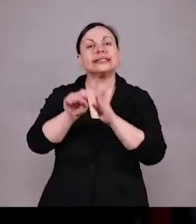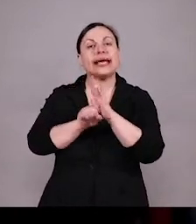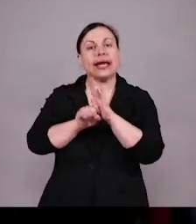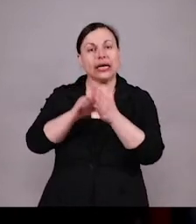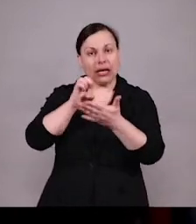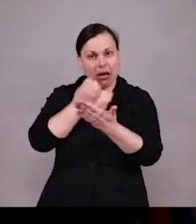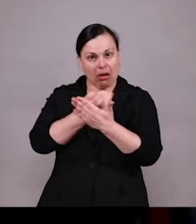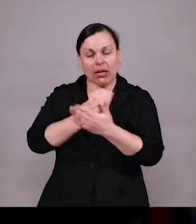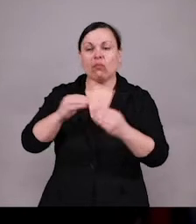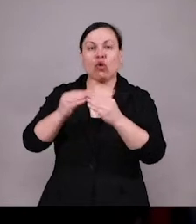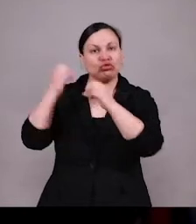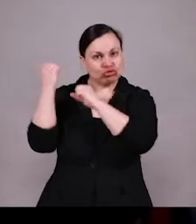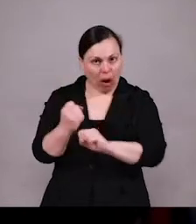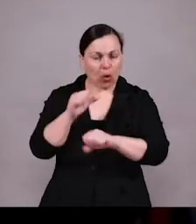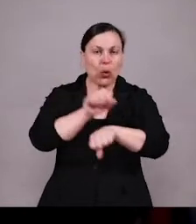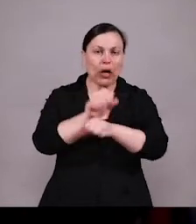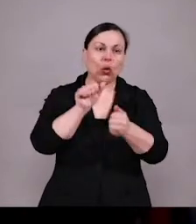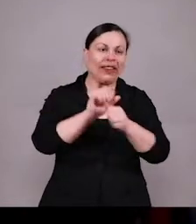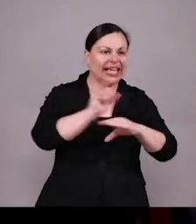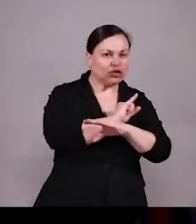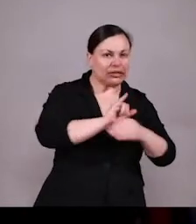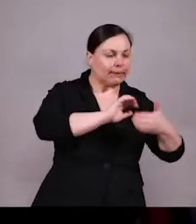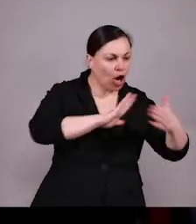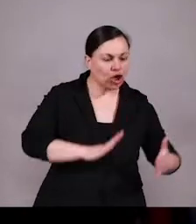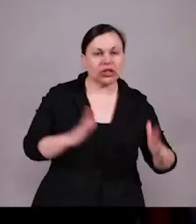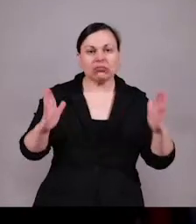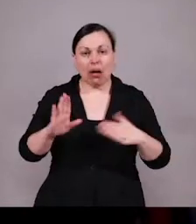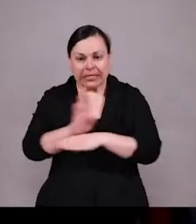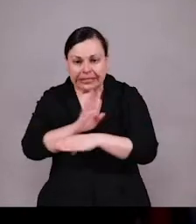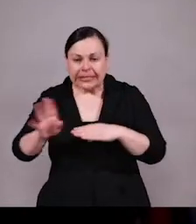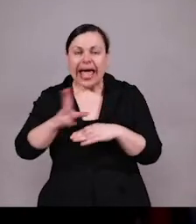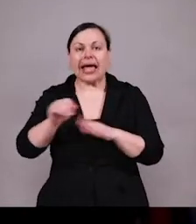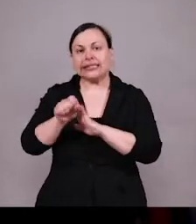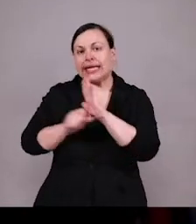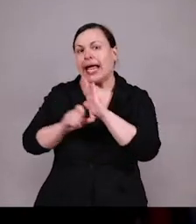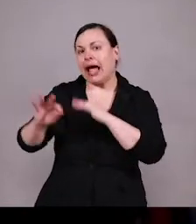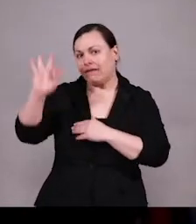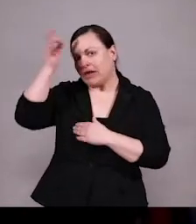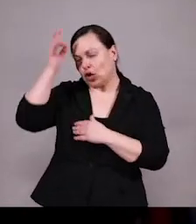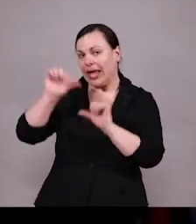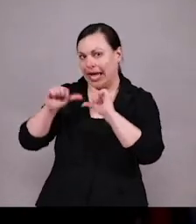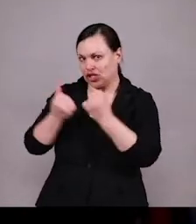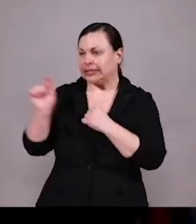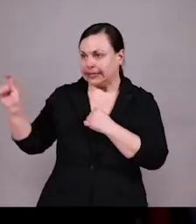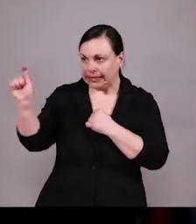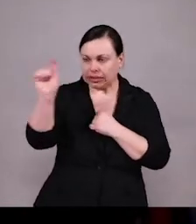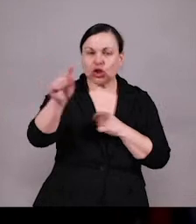by working with industry partners, small businesses, and state and federal agencies to conduct world-